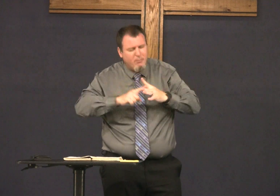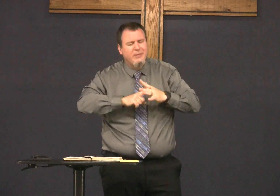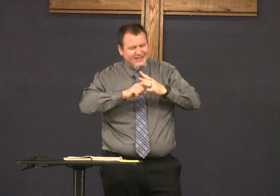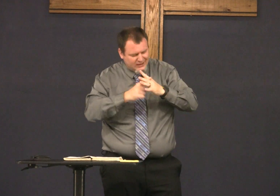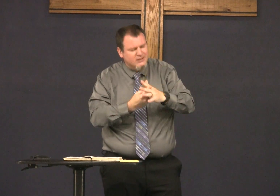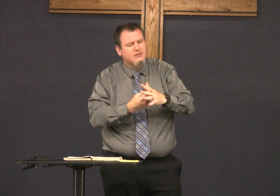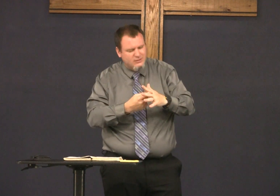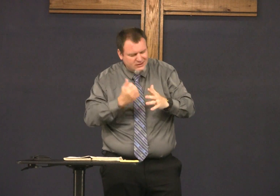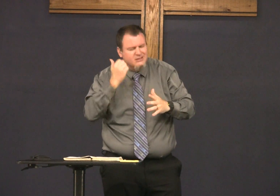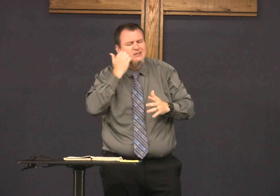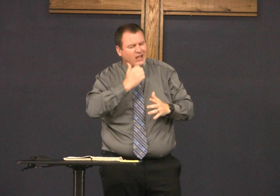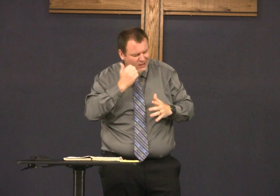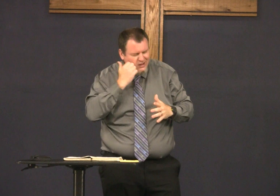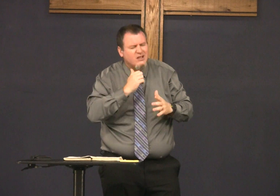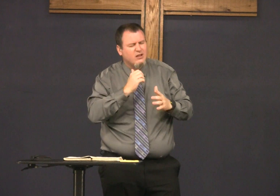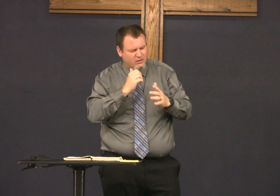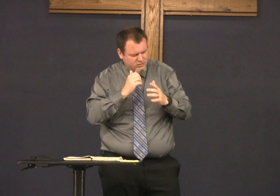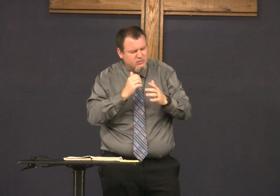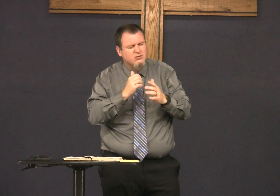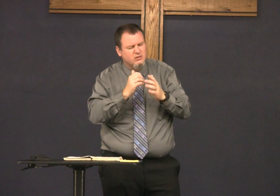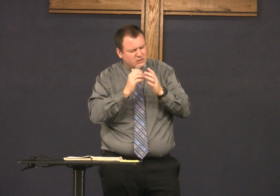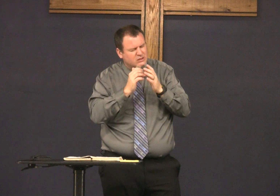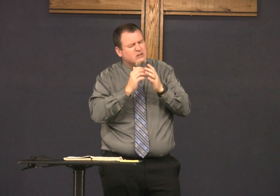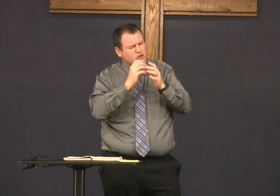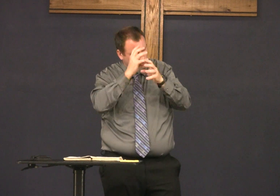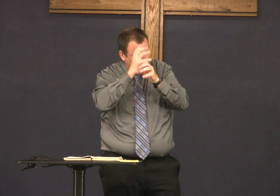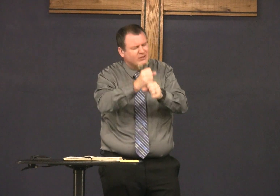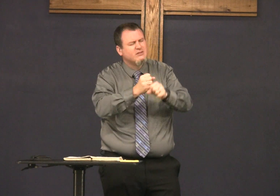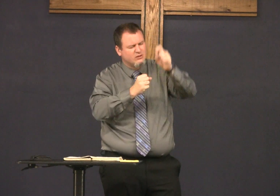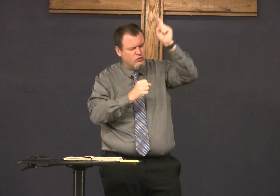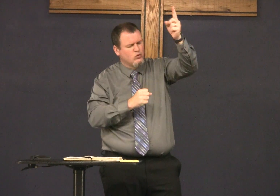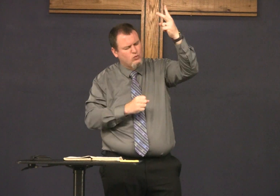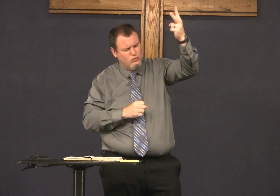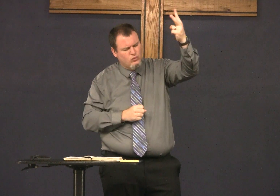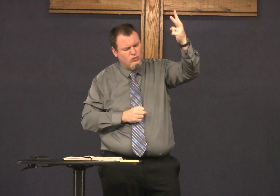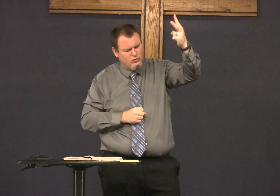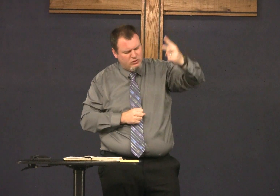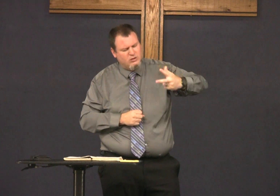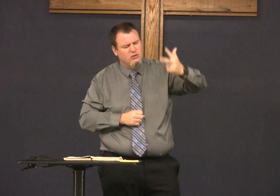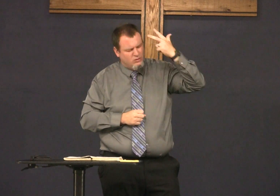if they don't daily seek you may they do that may they start to trust in you